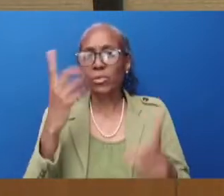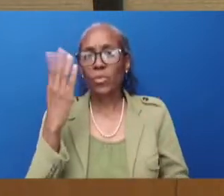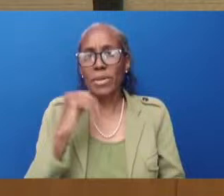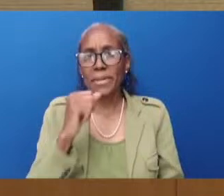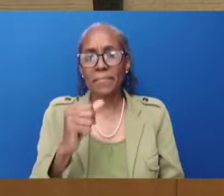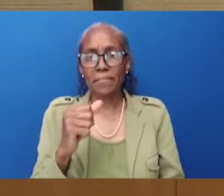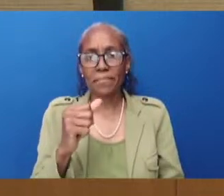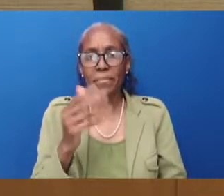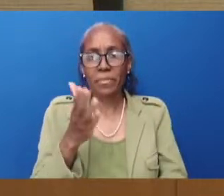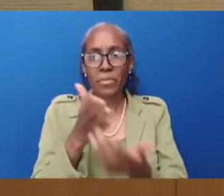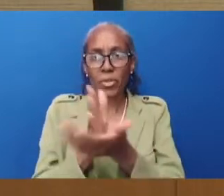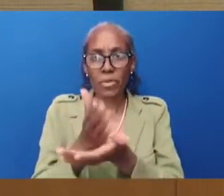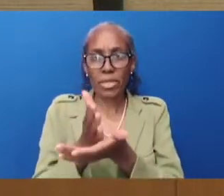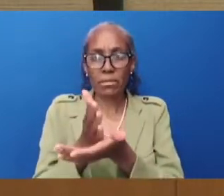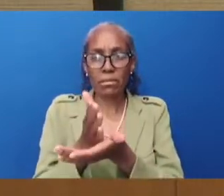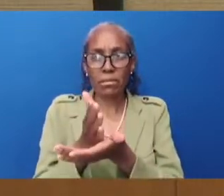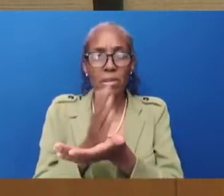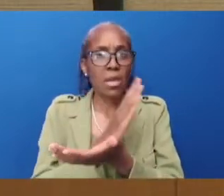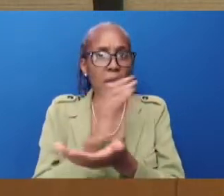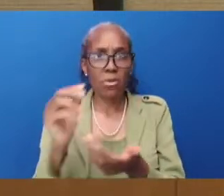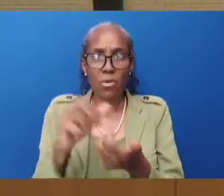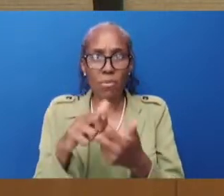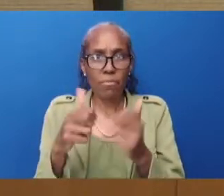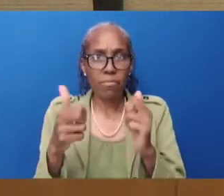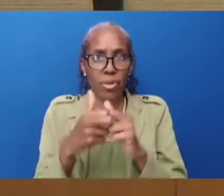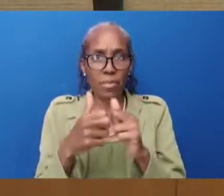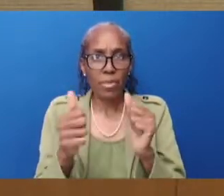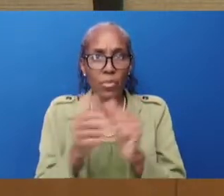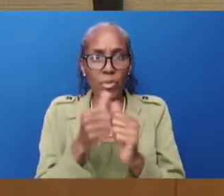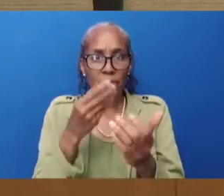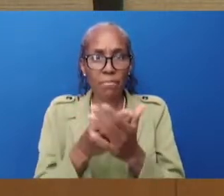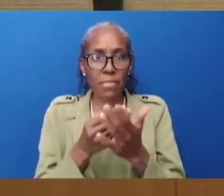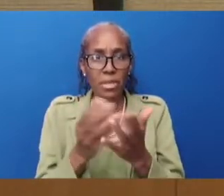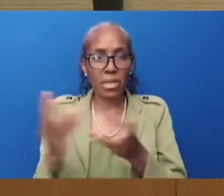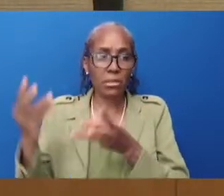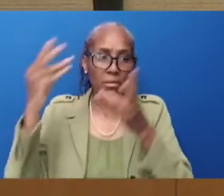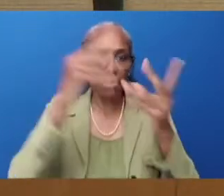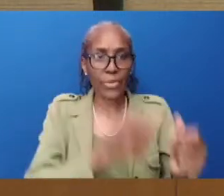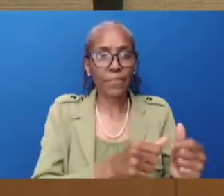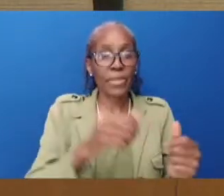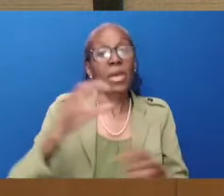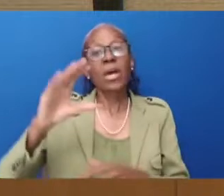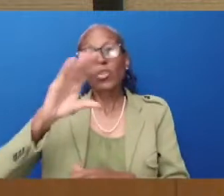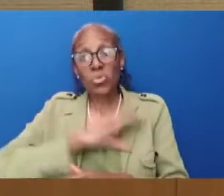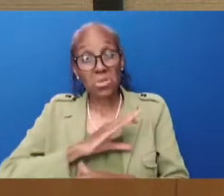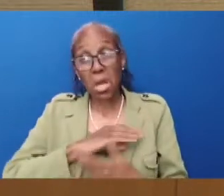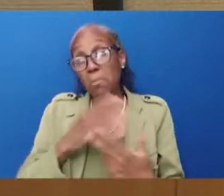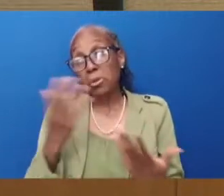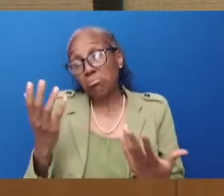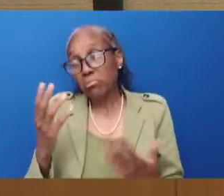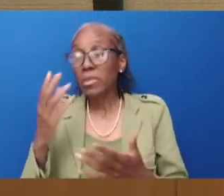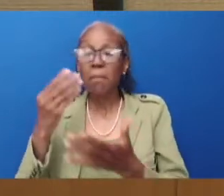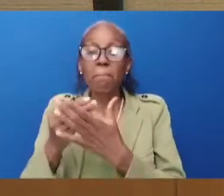WHY AREN'T WE GIVING IT TOWARDS EDUCATION? ALL RIGHT?